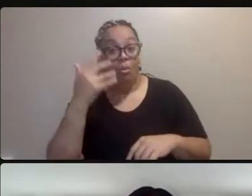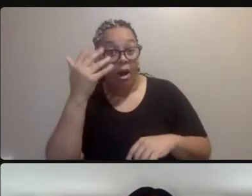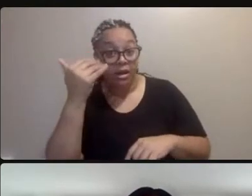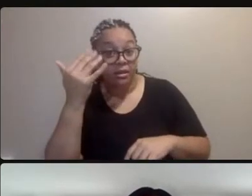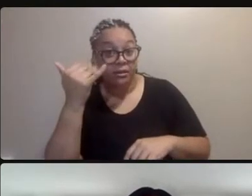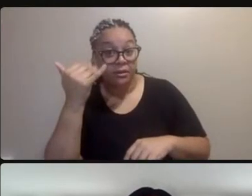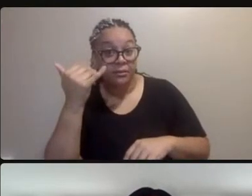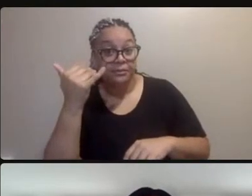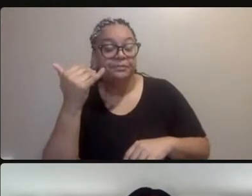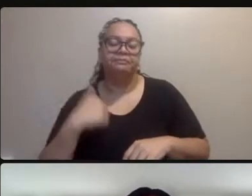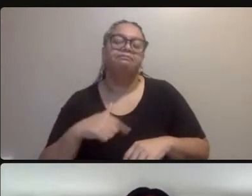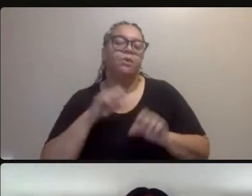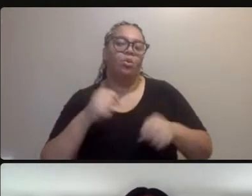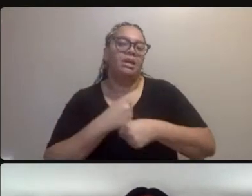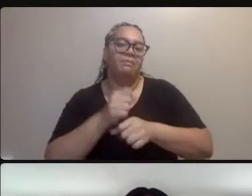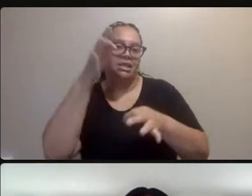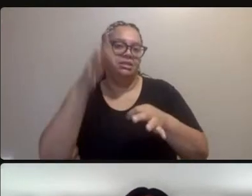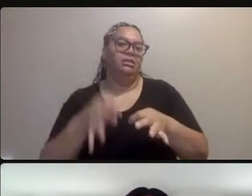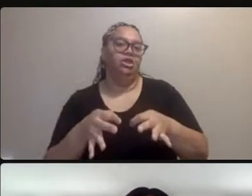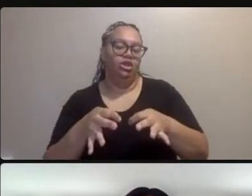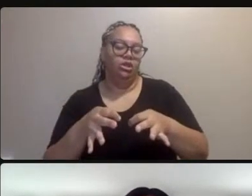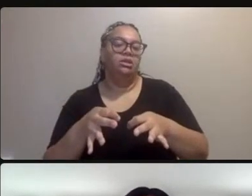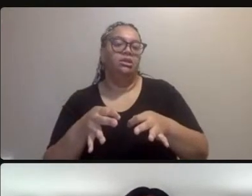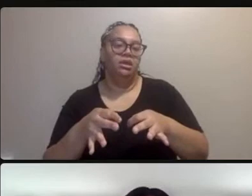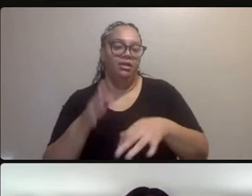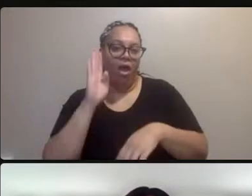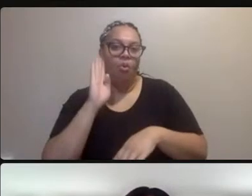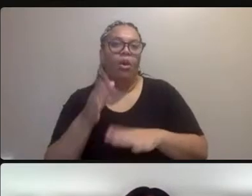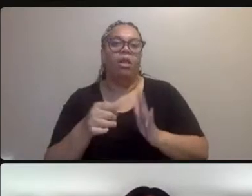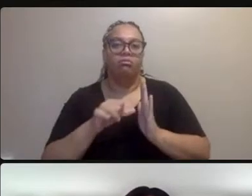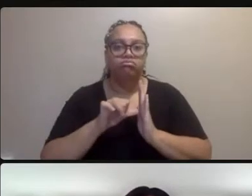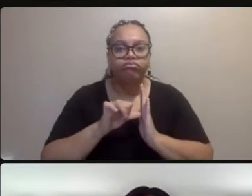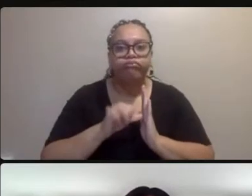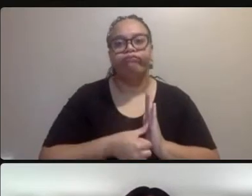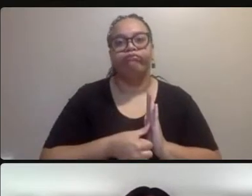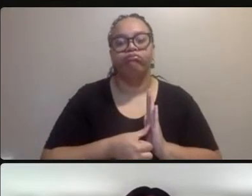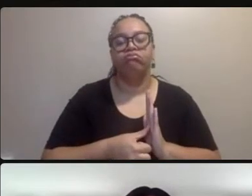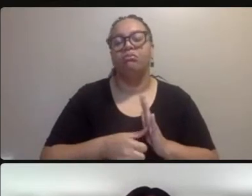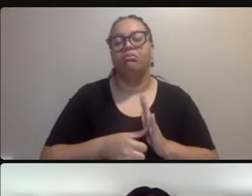THE SPEAKER WOULD BE MY OBJECTIVE.